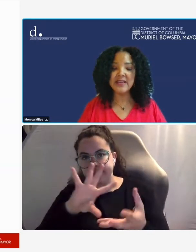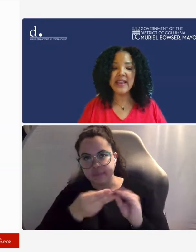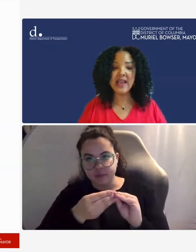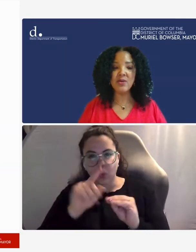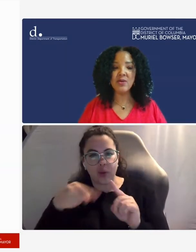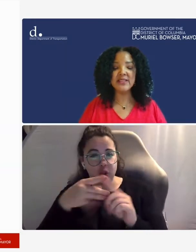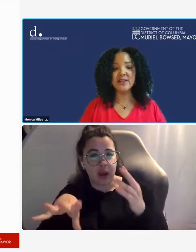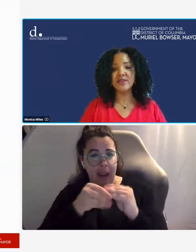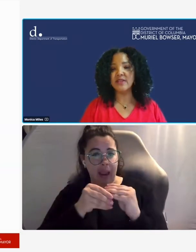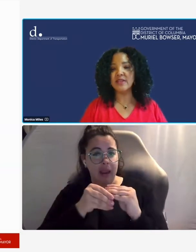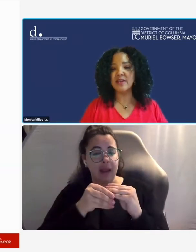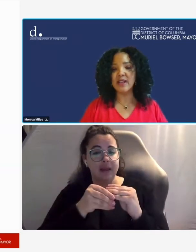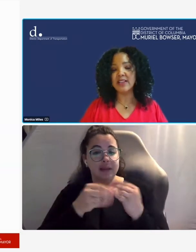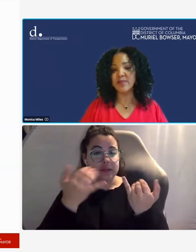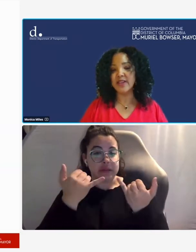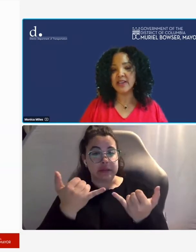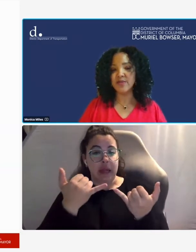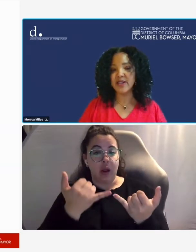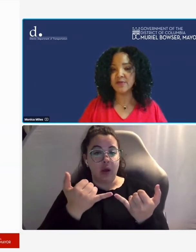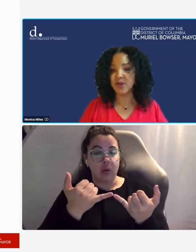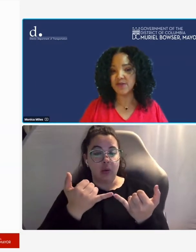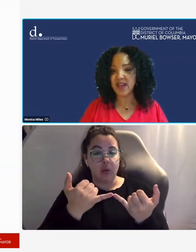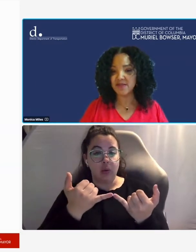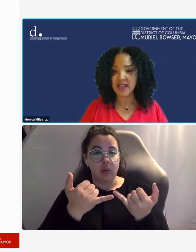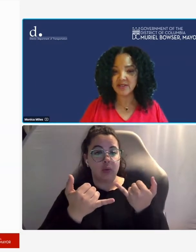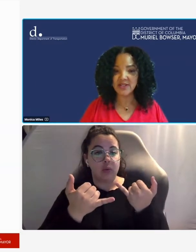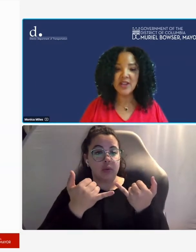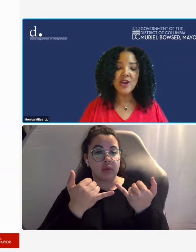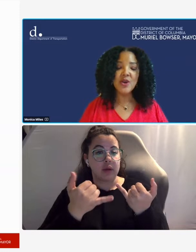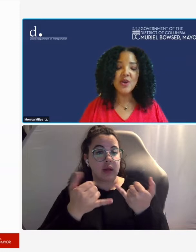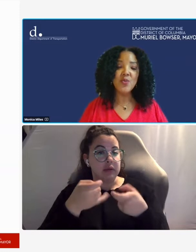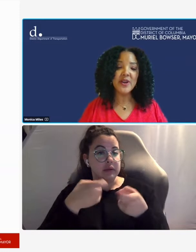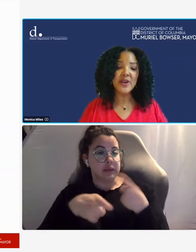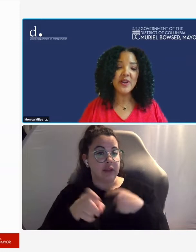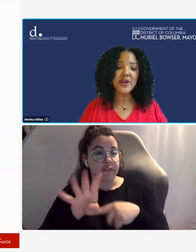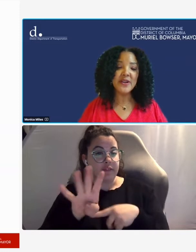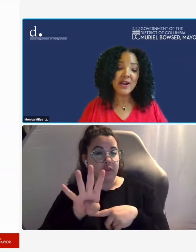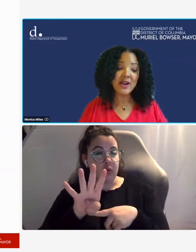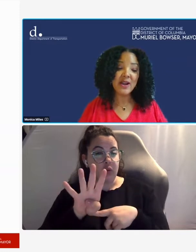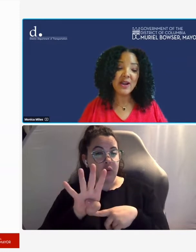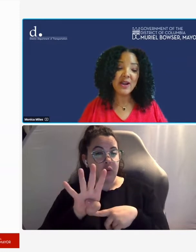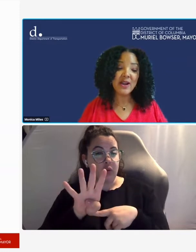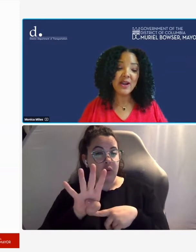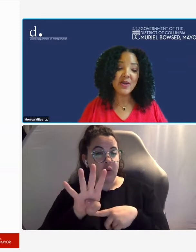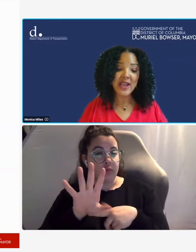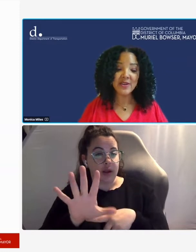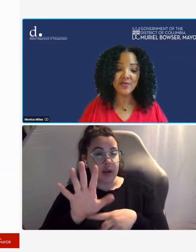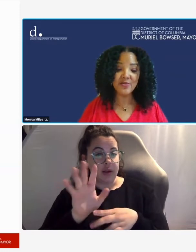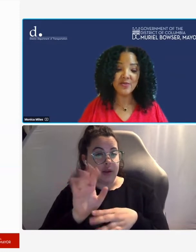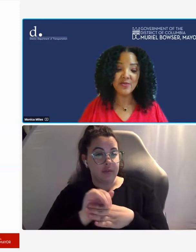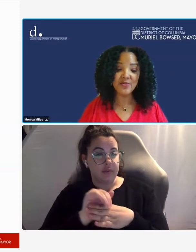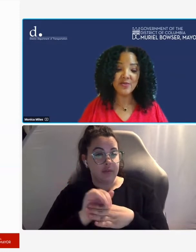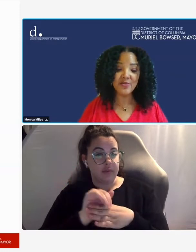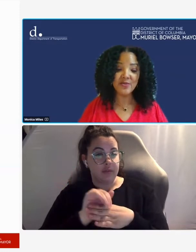now instead of the us being at a rate of 45 dollars we're now at a rate of 101.25